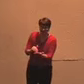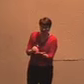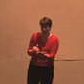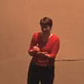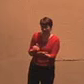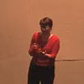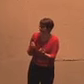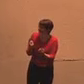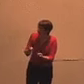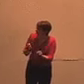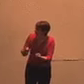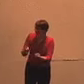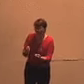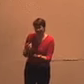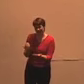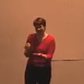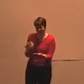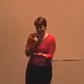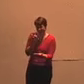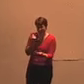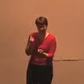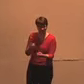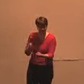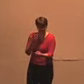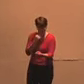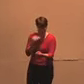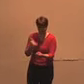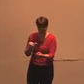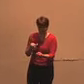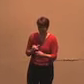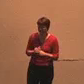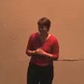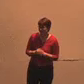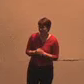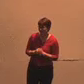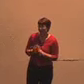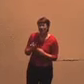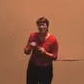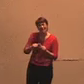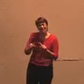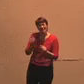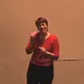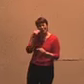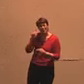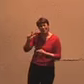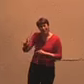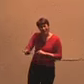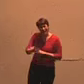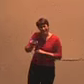But I have to say, I can say the library is the place where students are sleeping.